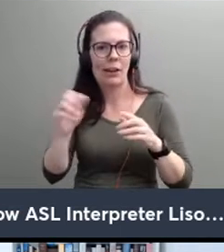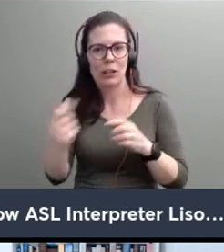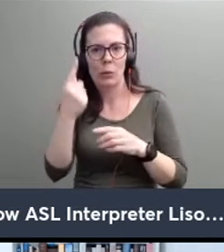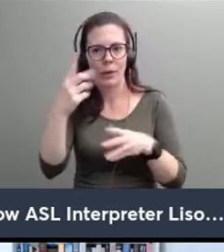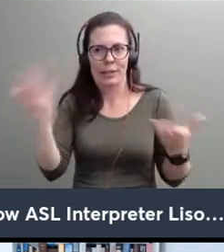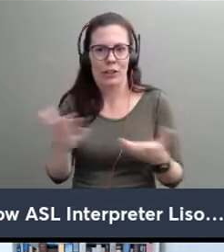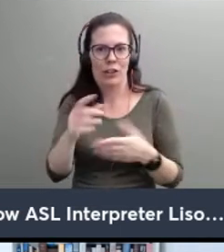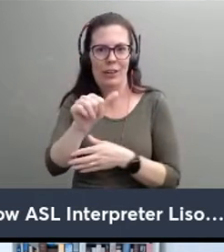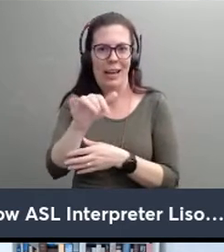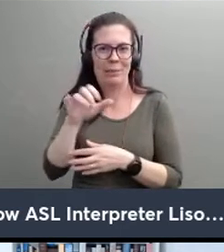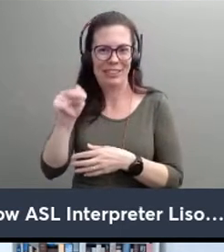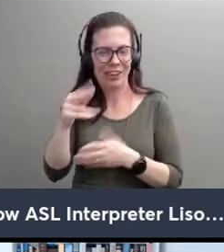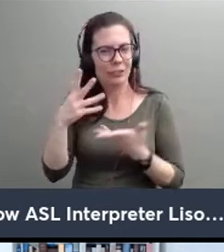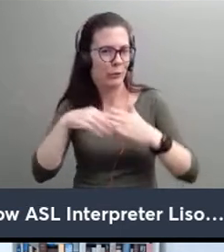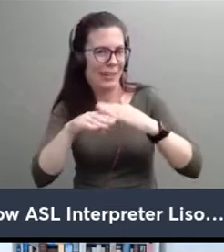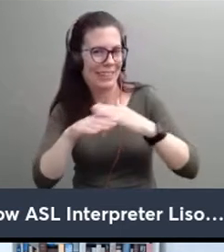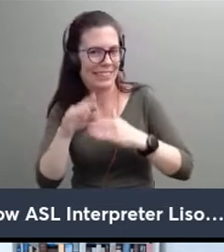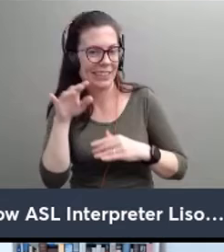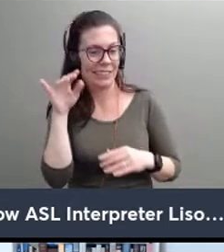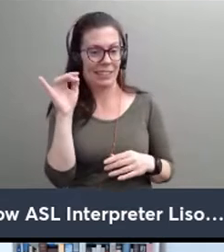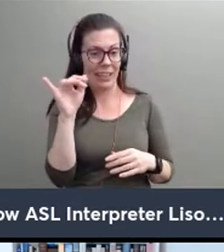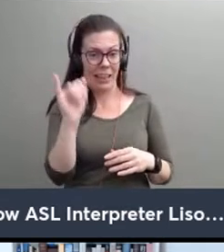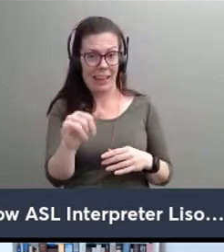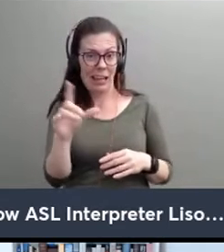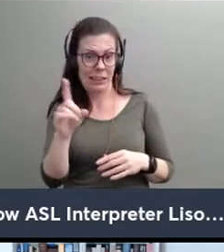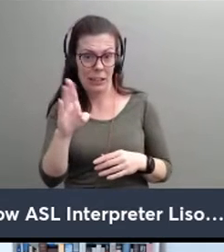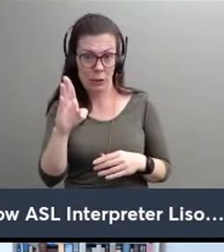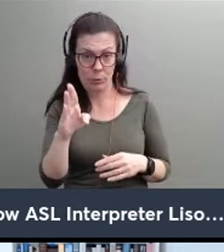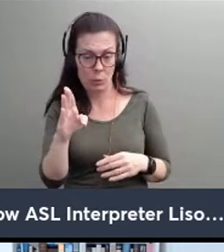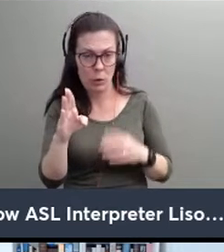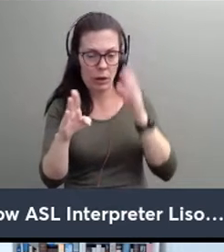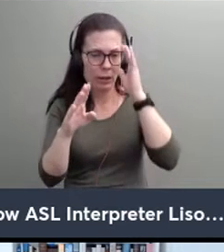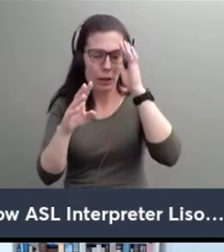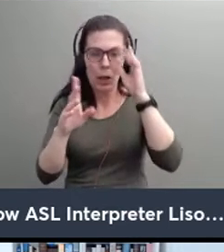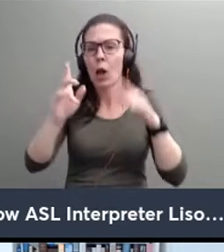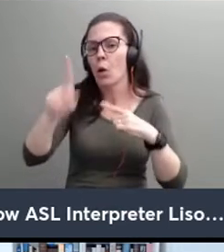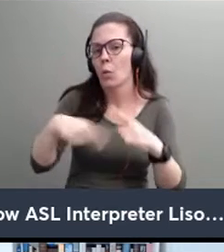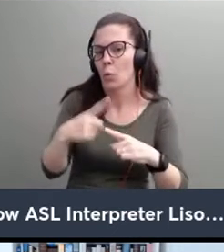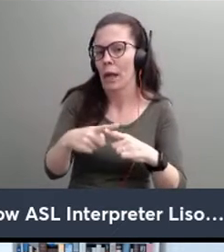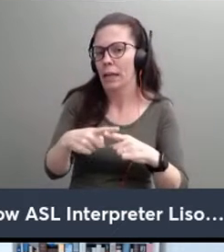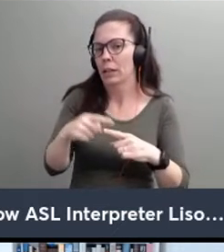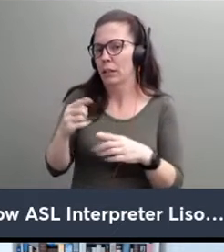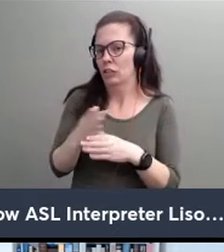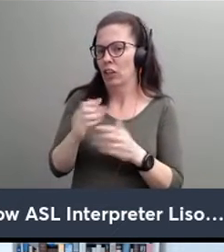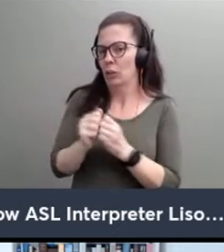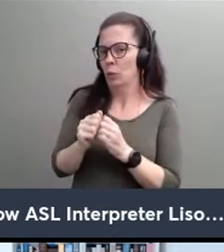to be able to access this dashboard when the link is shared with them or if it's embedded.